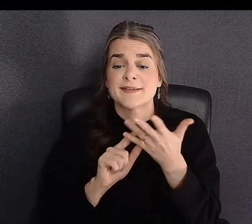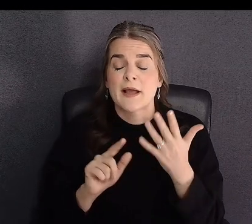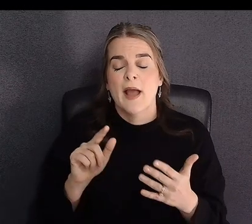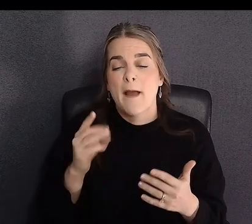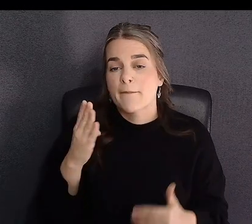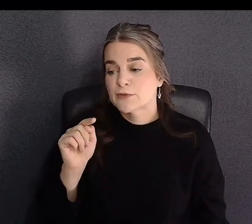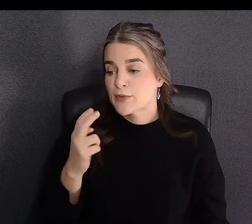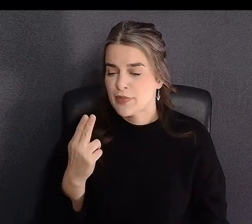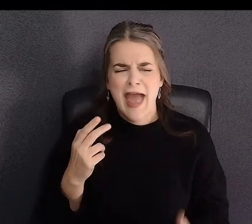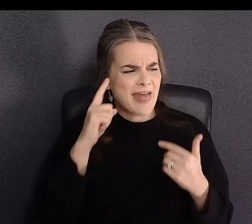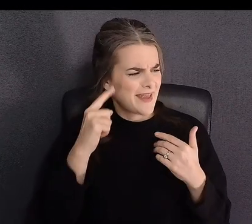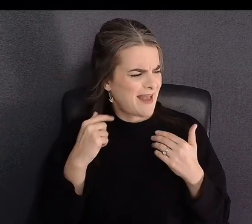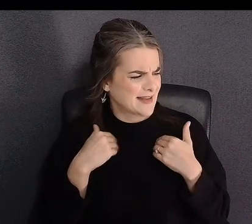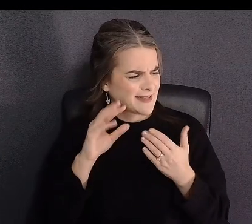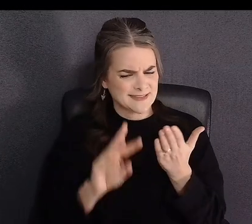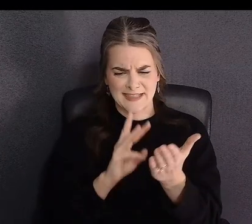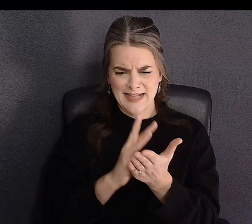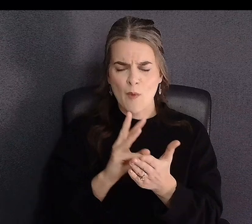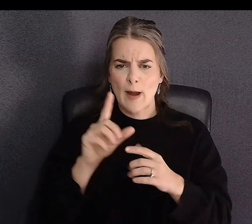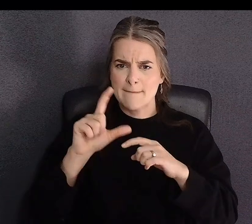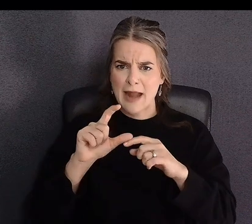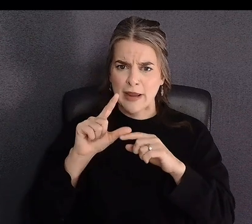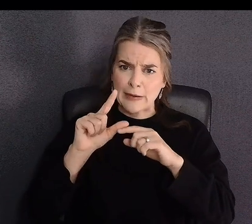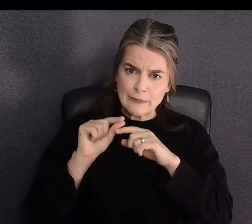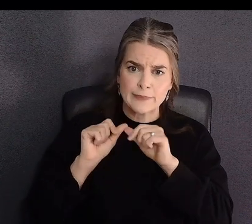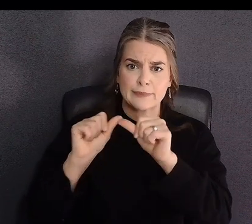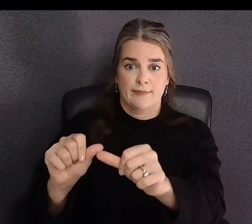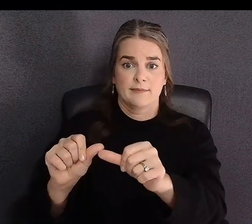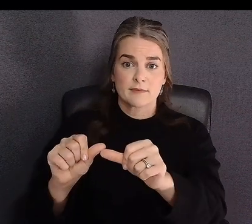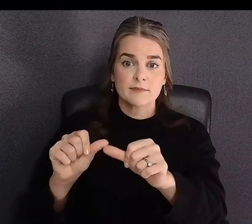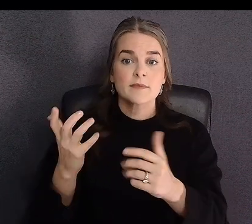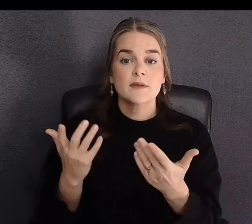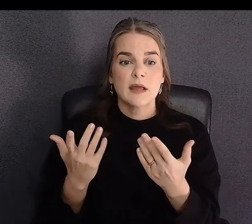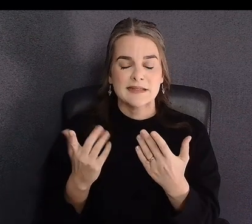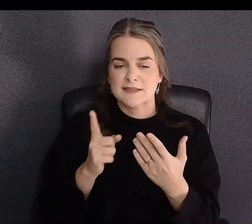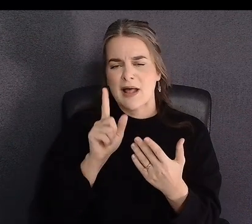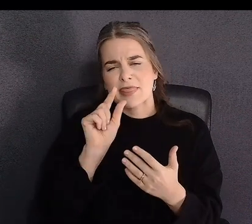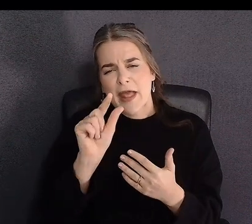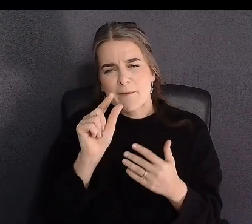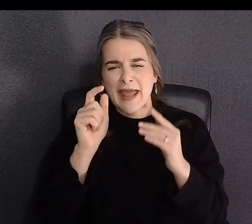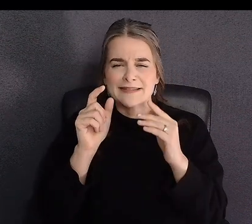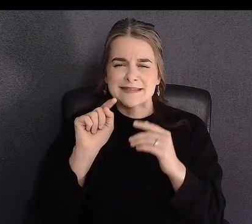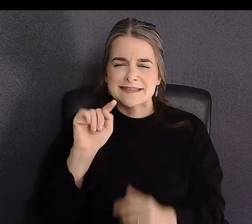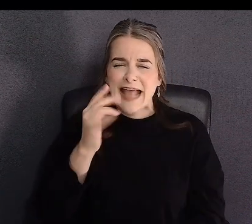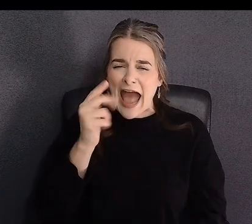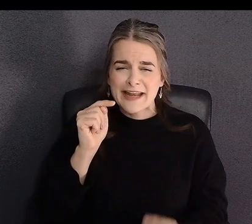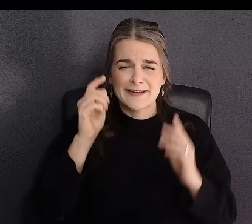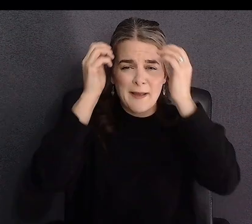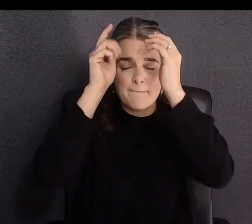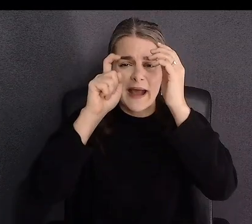It has about a six-hour battery, I believe. It is a little tight when you first get it on the heads, as people have to, their heads have